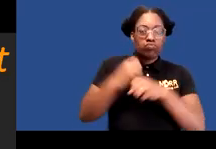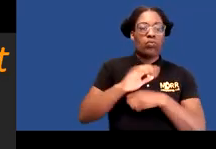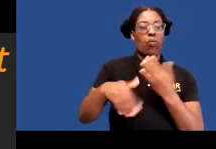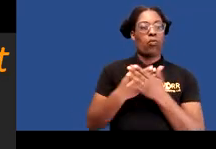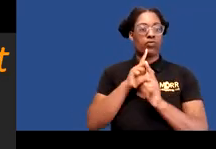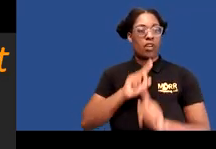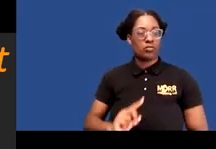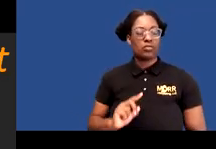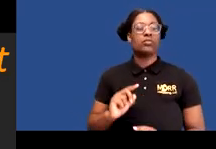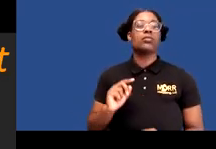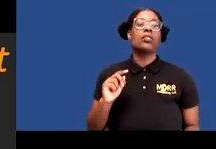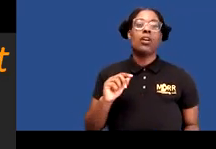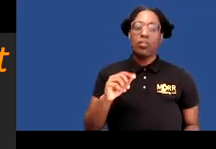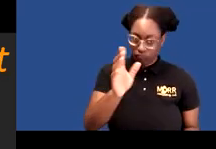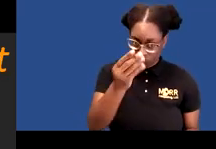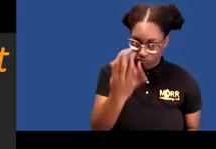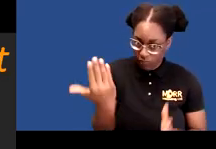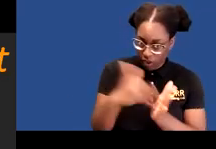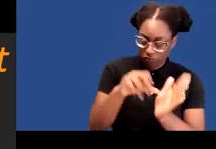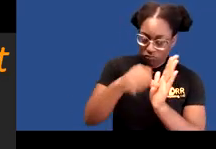which are anonymous, as a group